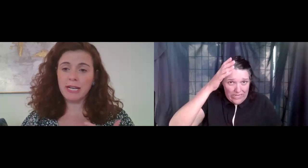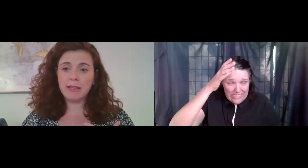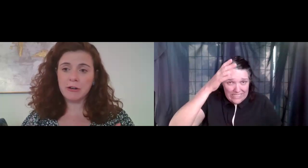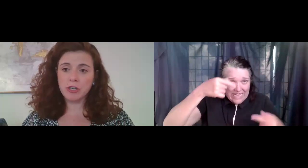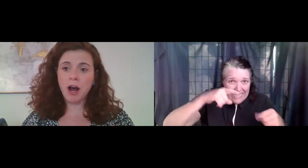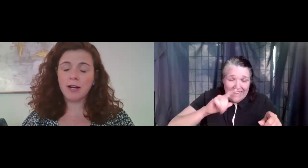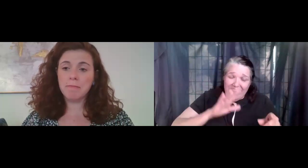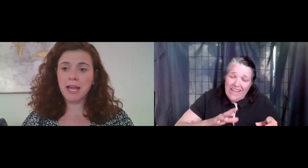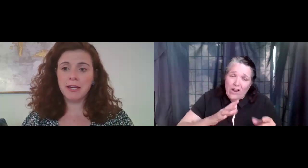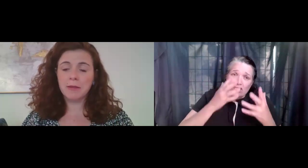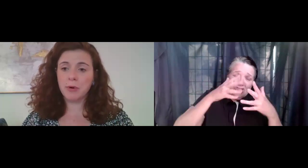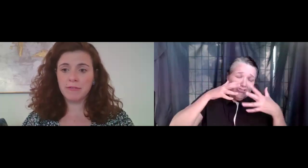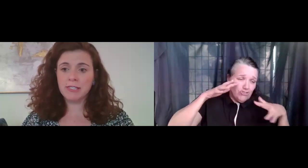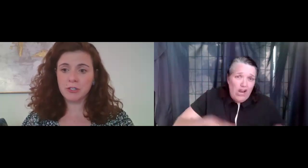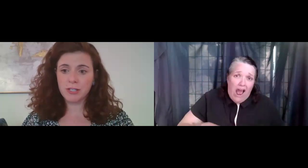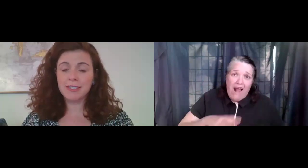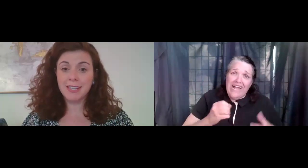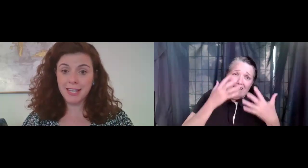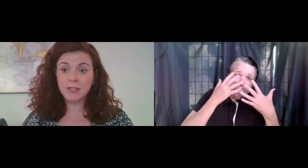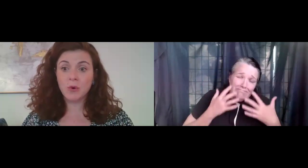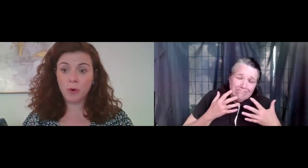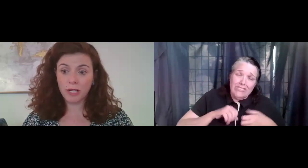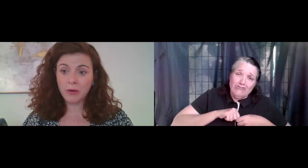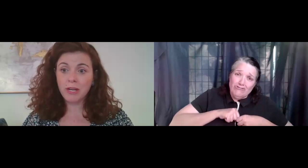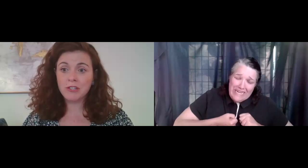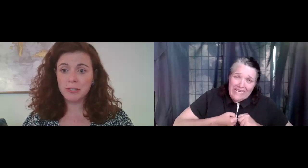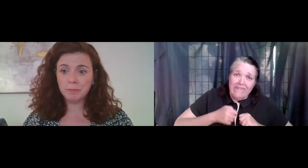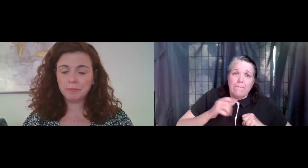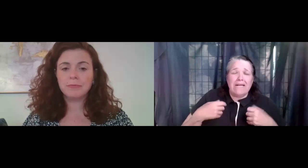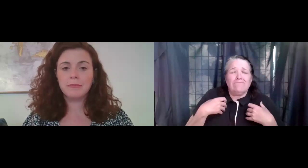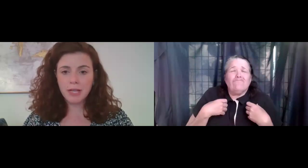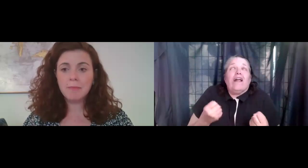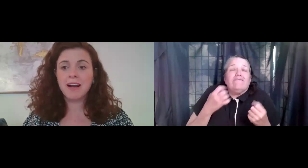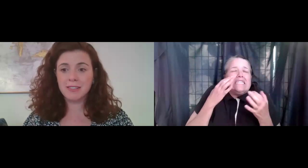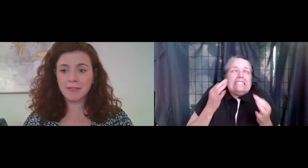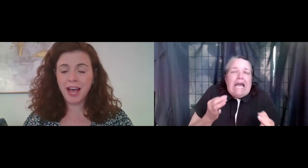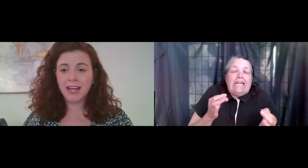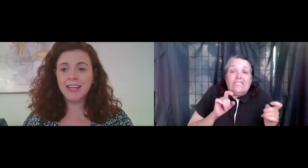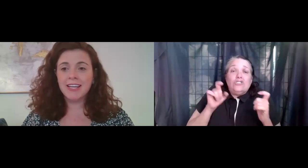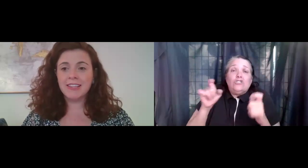and in their shock made the brave decision to say yes to organ donation and because of that,